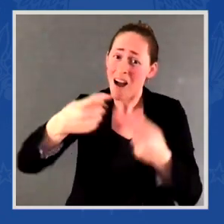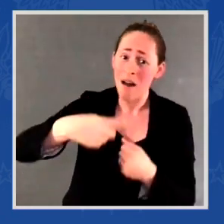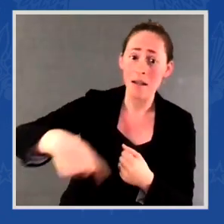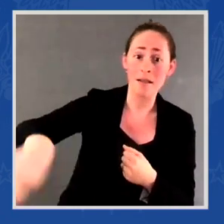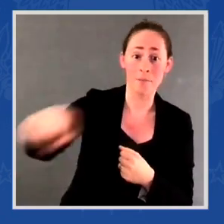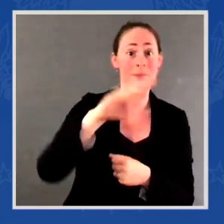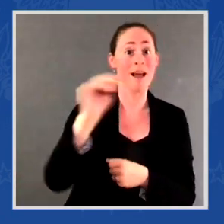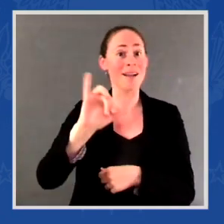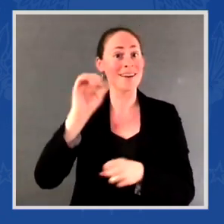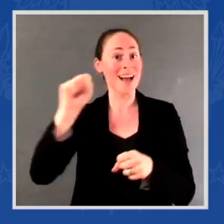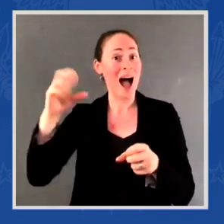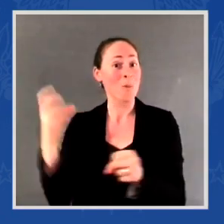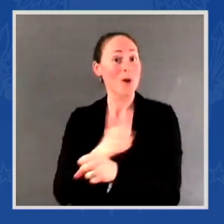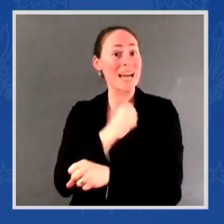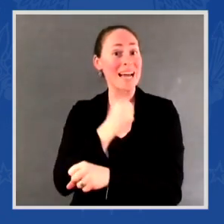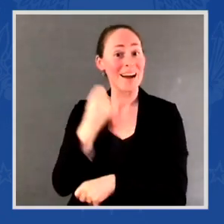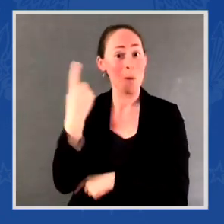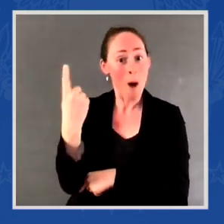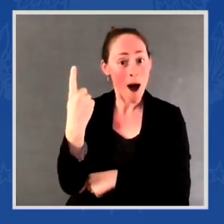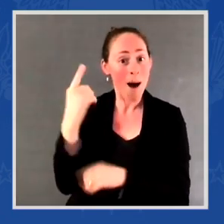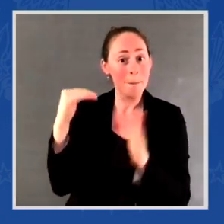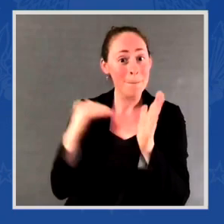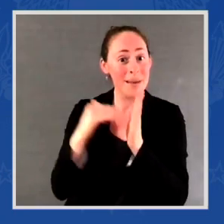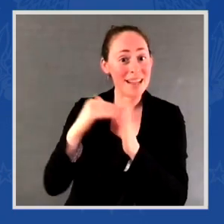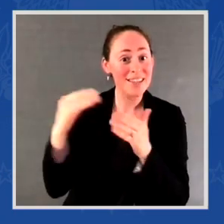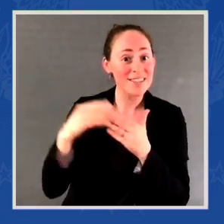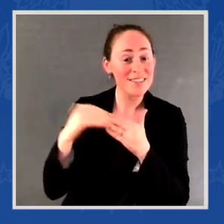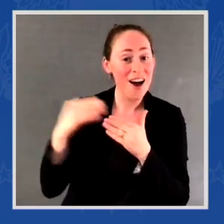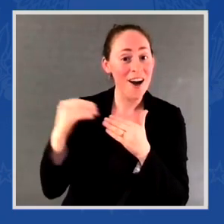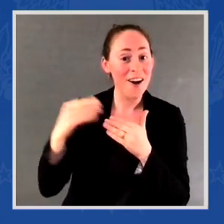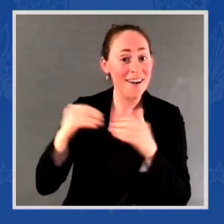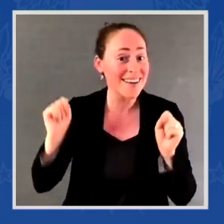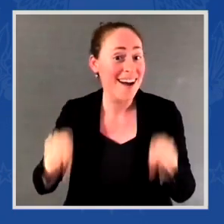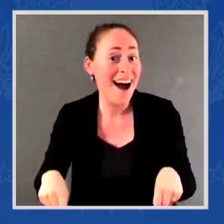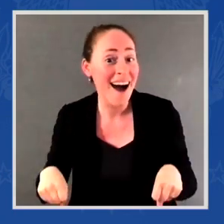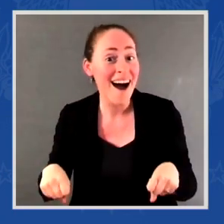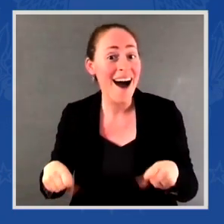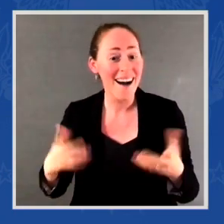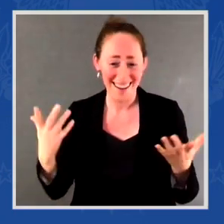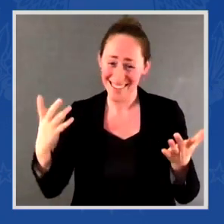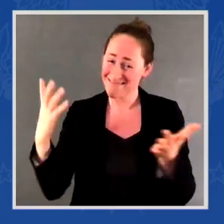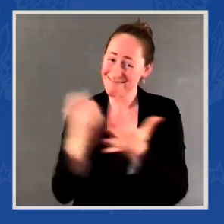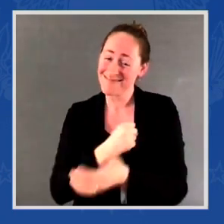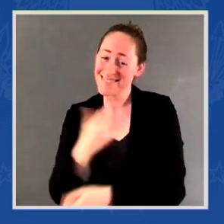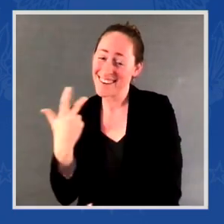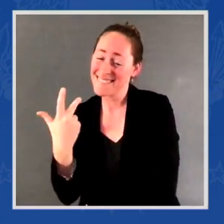if you just get your vaccine. And for those 12 through 17,